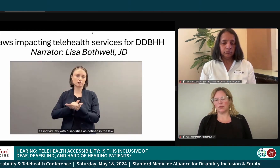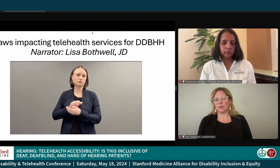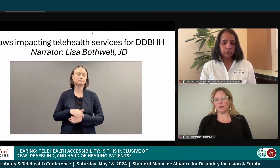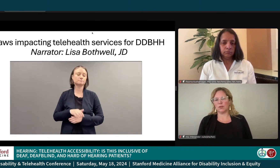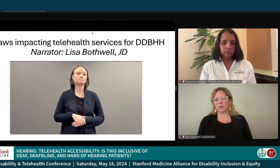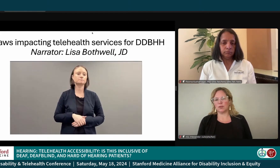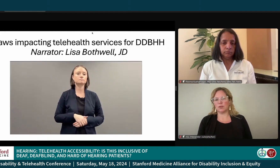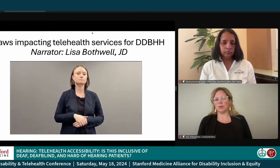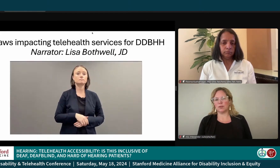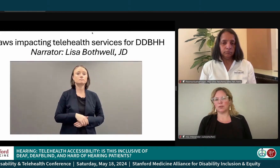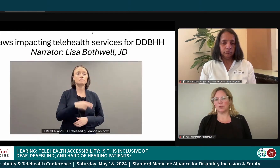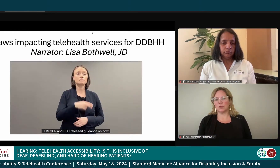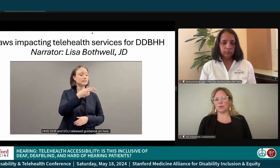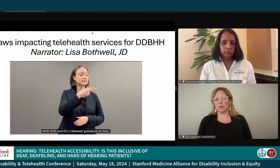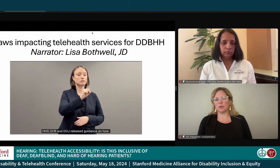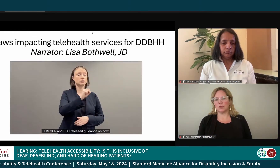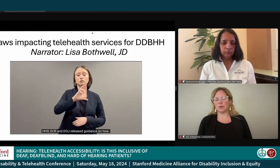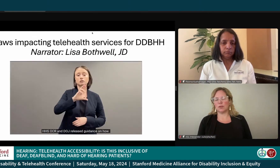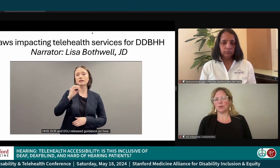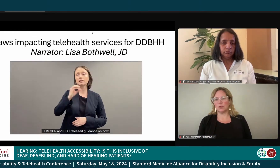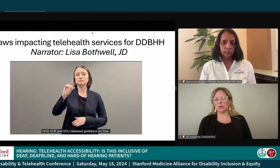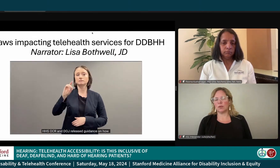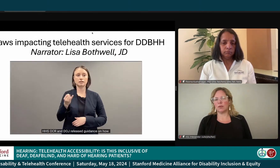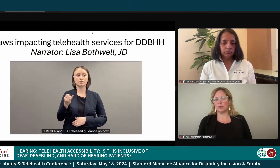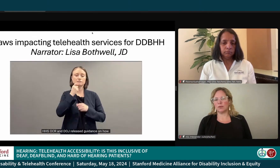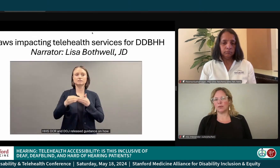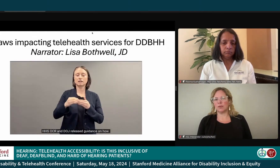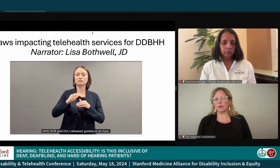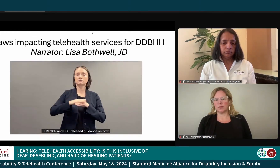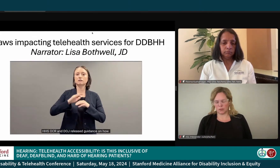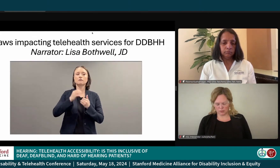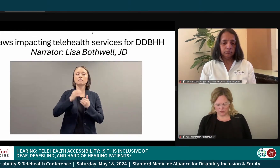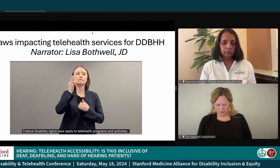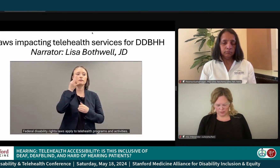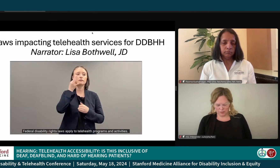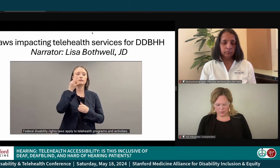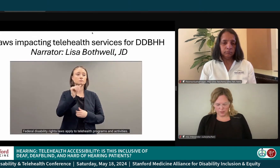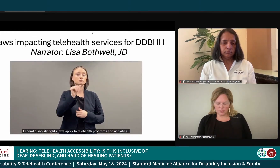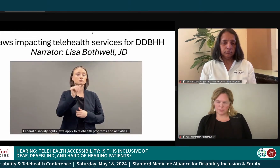HHS, OCR, and DOJ release guidance on how federal disability law is able to